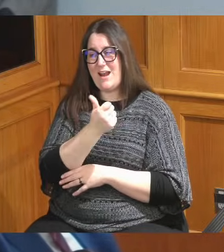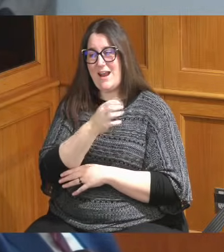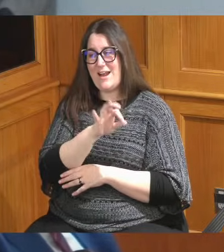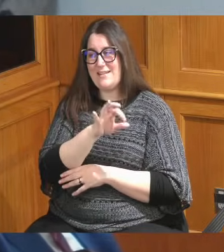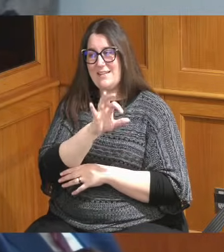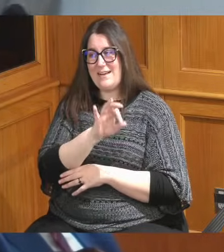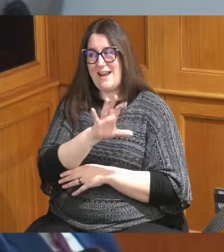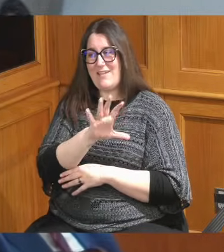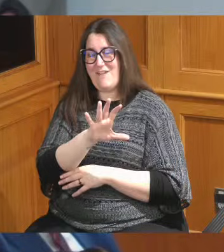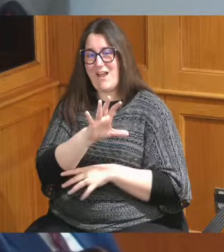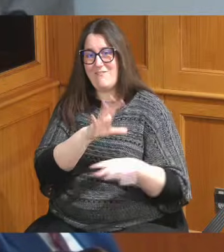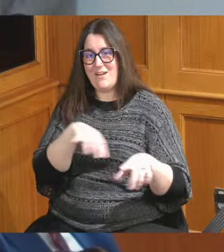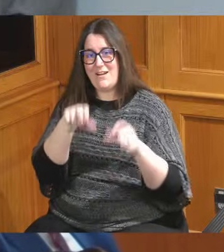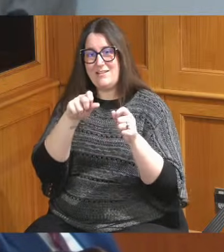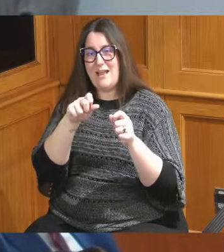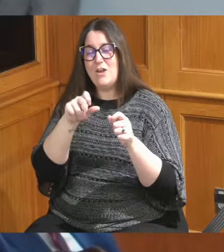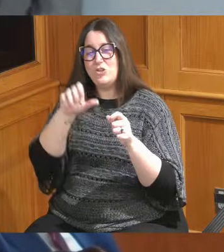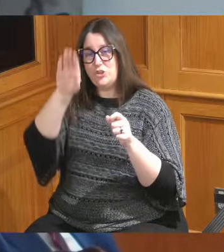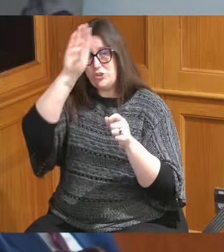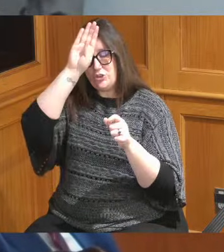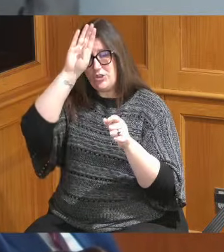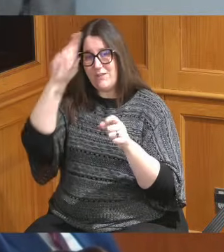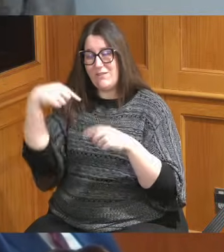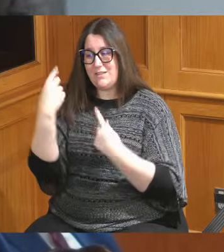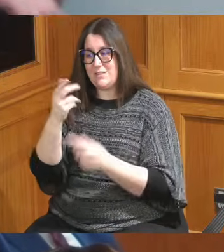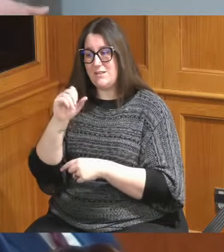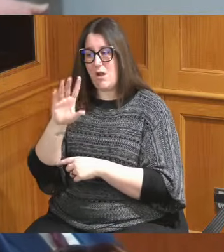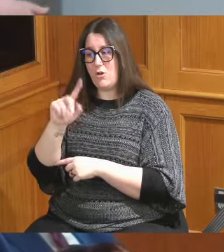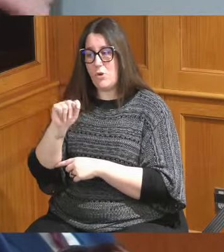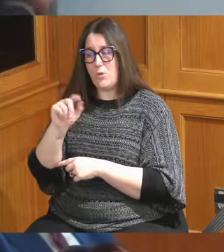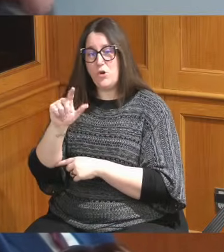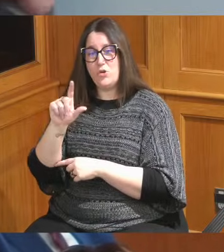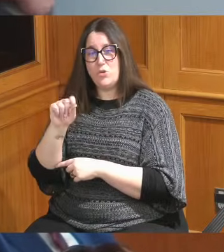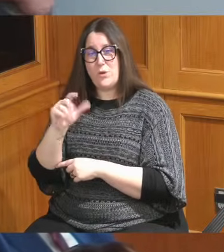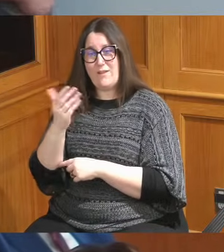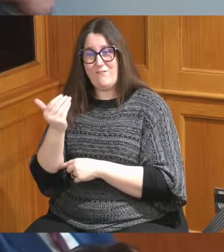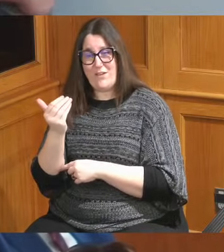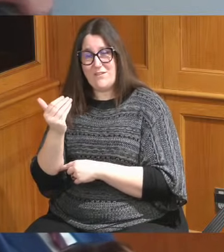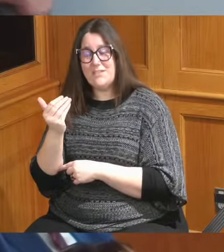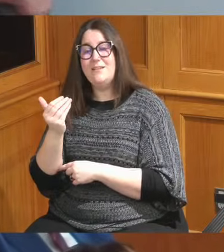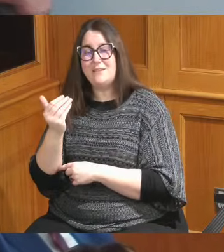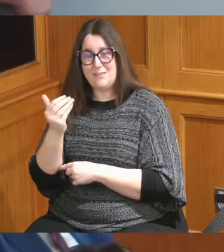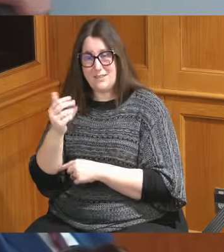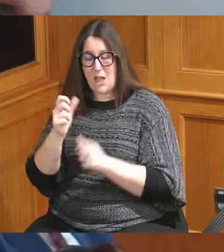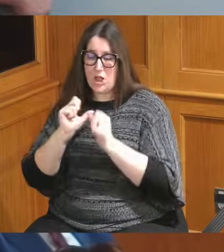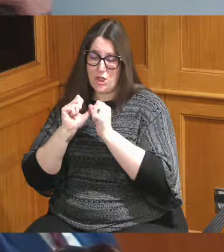the rank of District Chief since October 2015, providing long-standing leadership in emergency